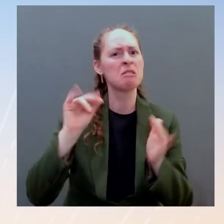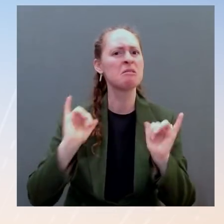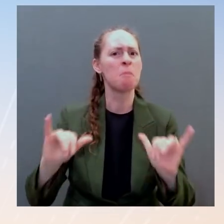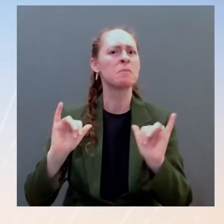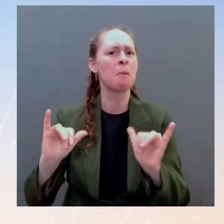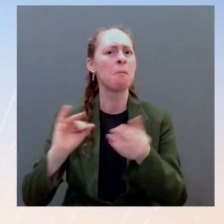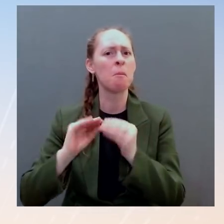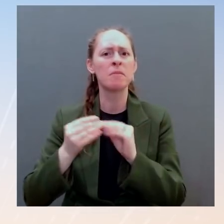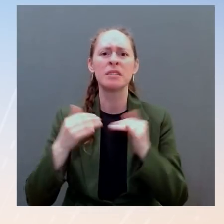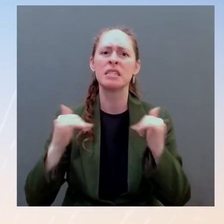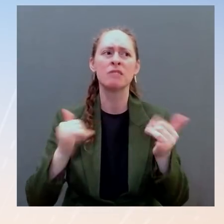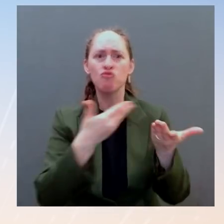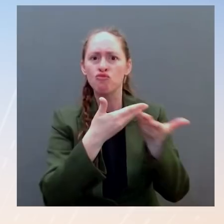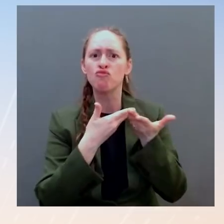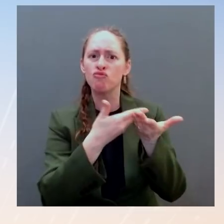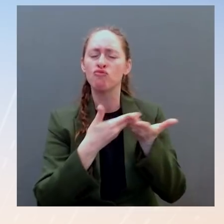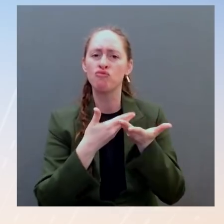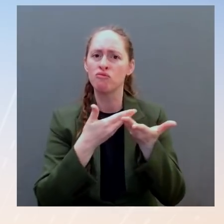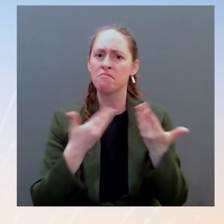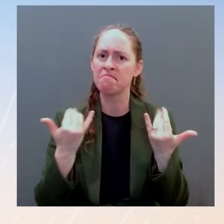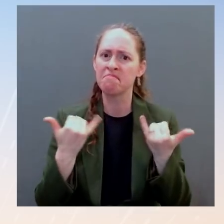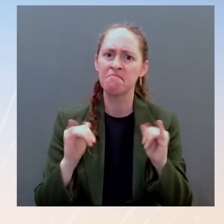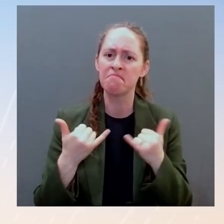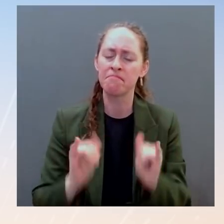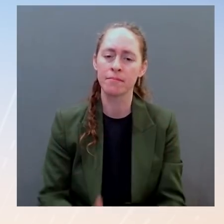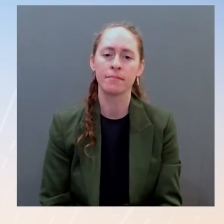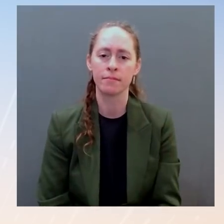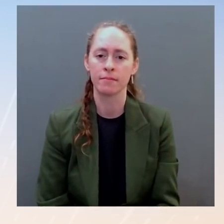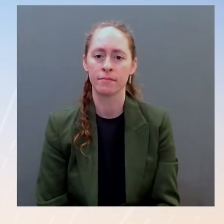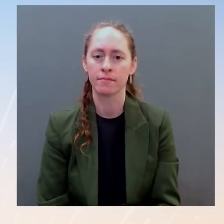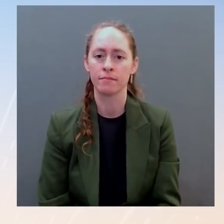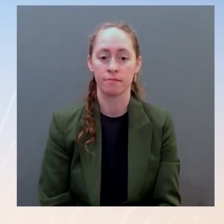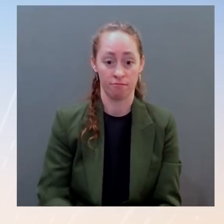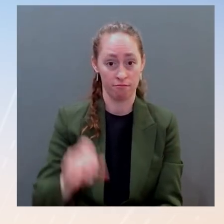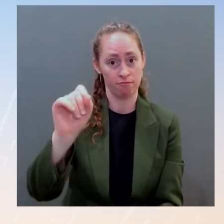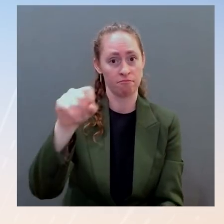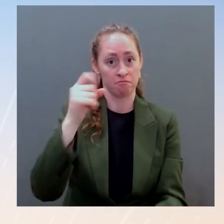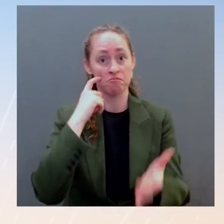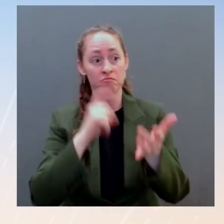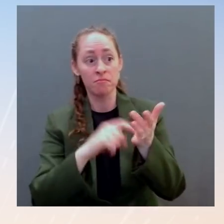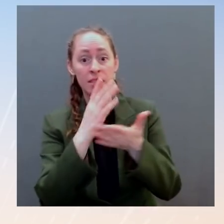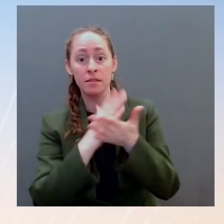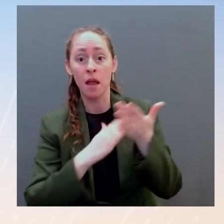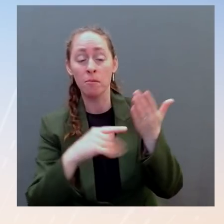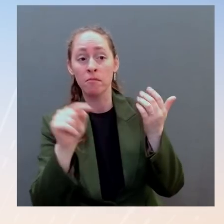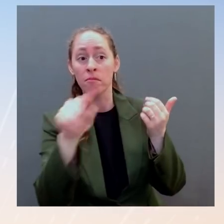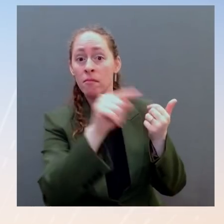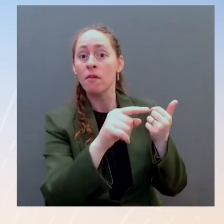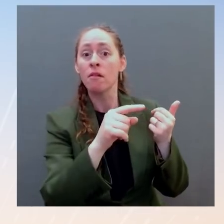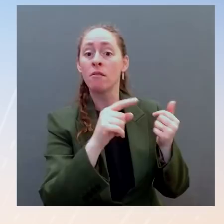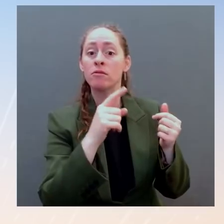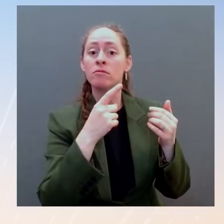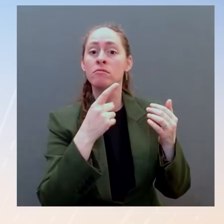but we don't -- we don't know at this point. So what we're doing right now is we're closely monitoring -- the State Department is, our economic team is.